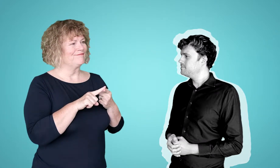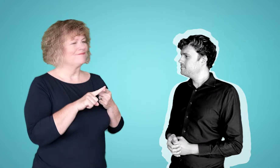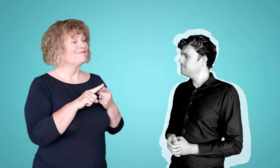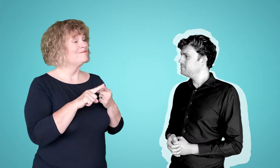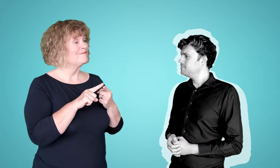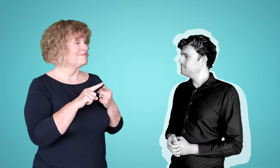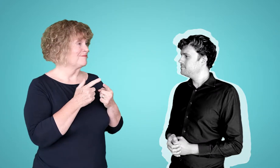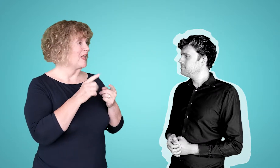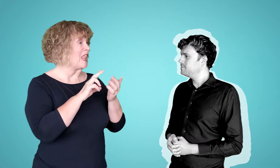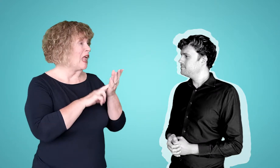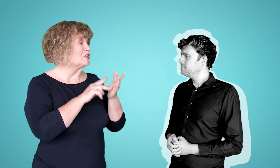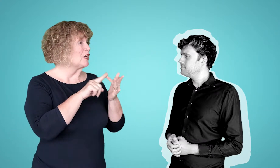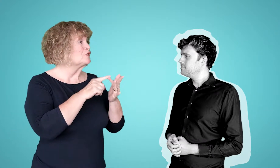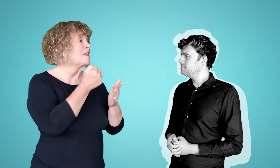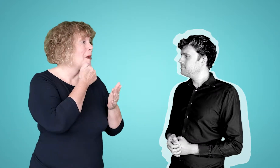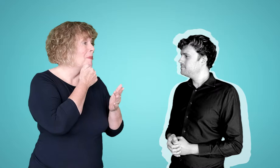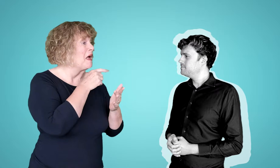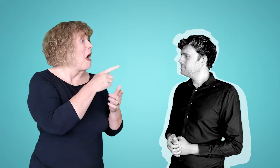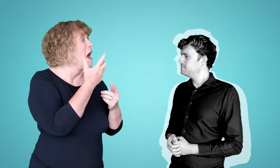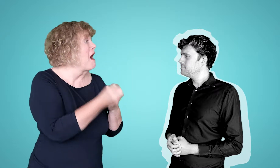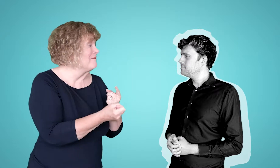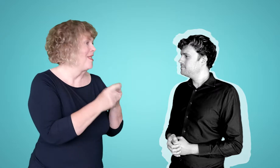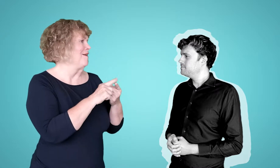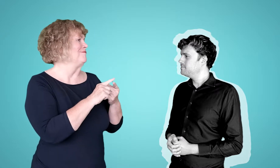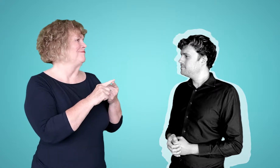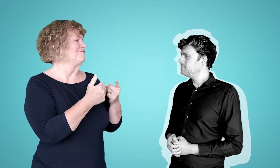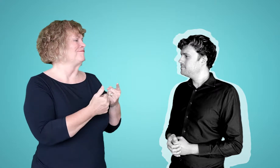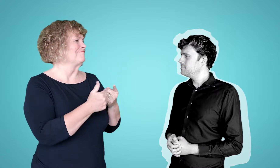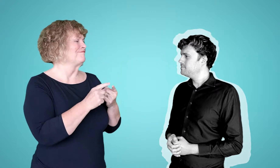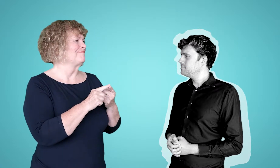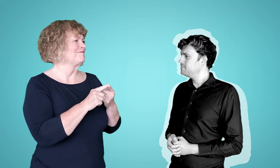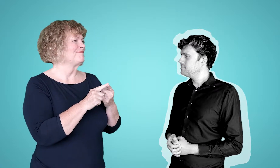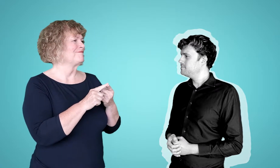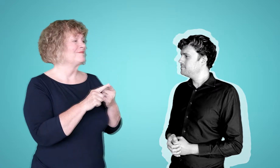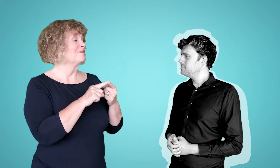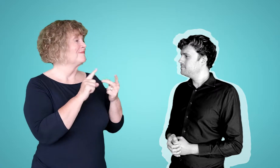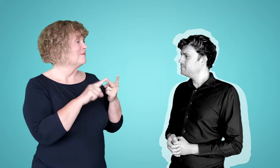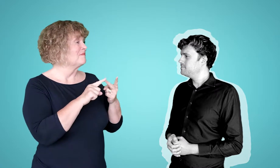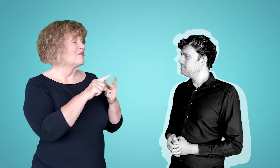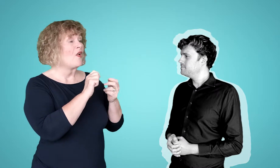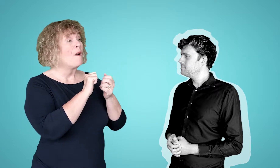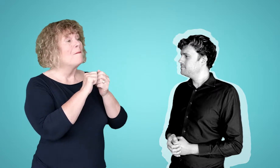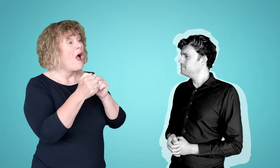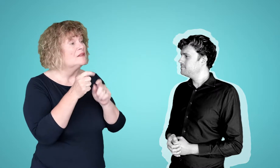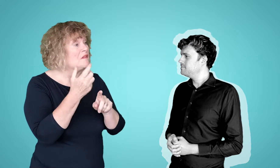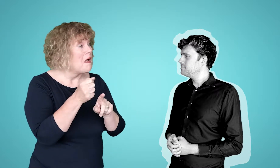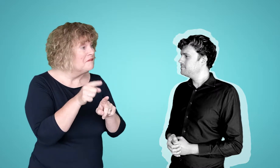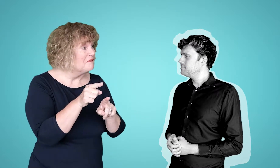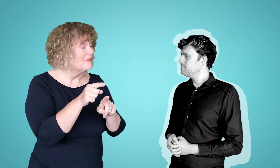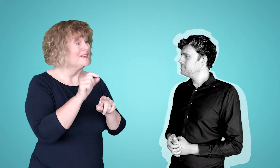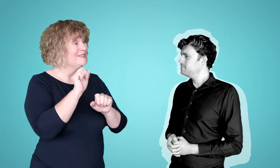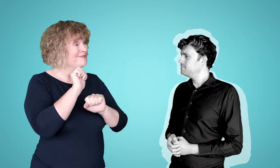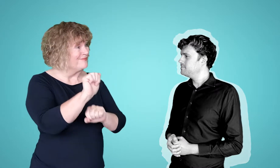their National Insurance number if they have one. If they have a partner,